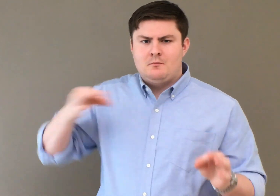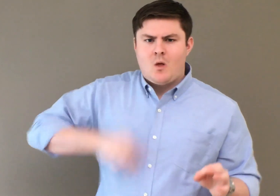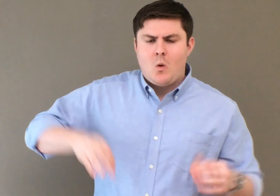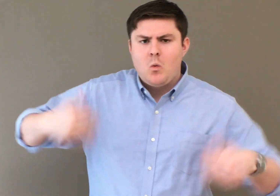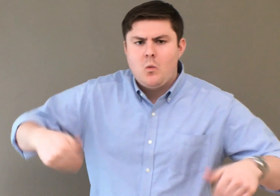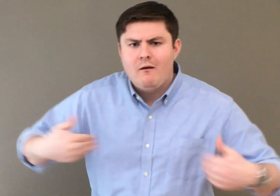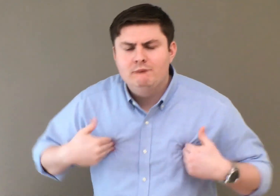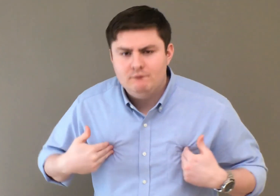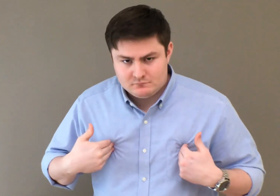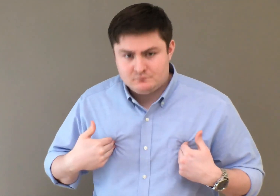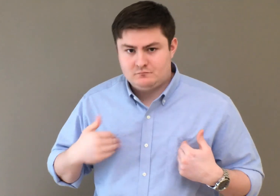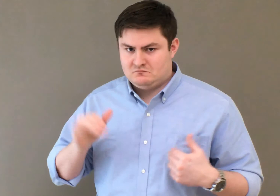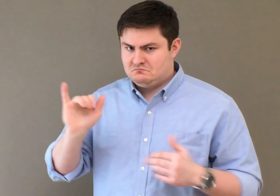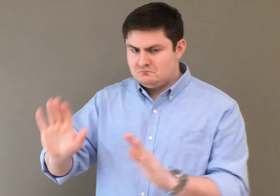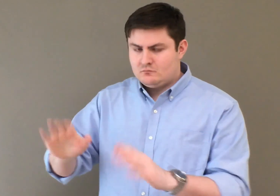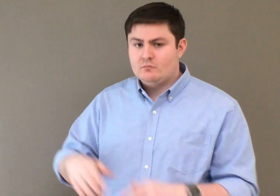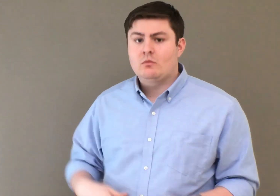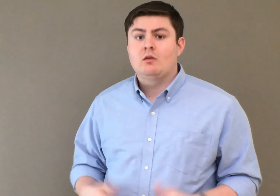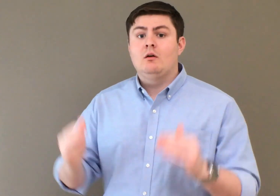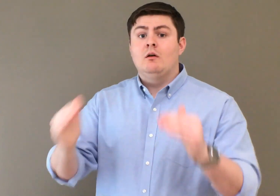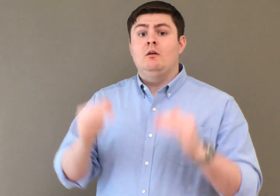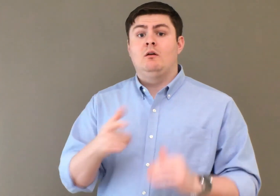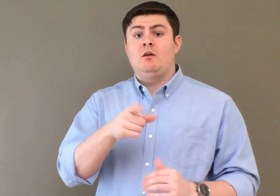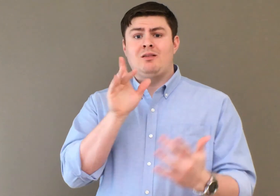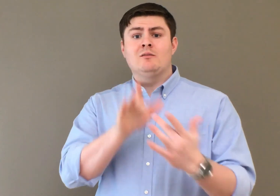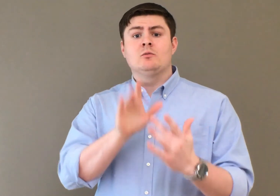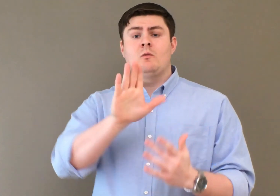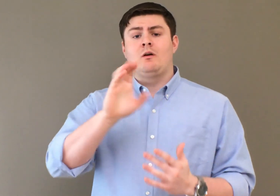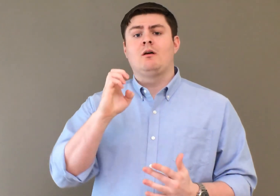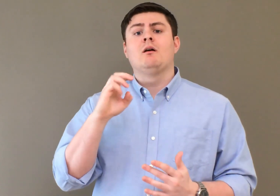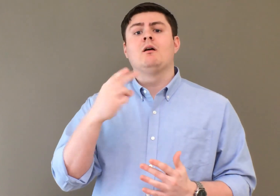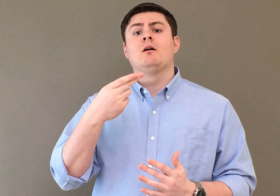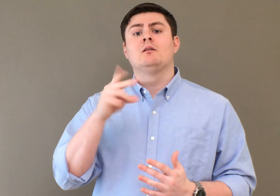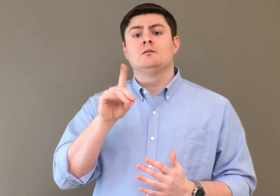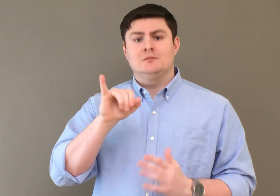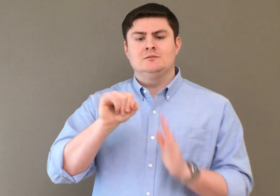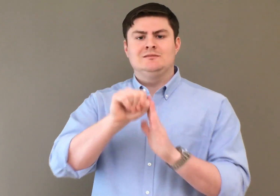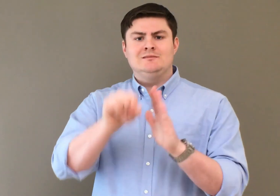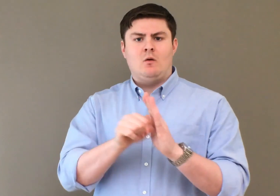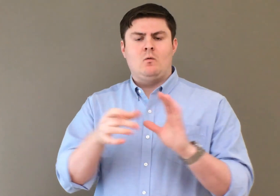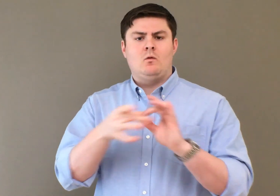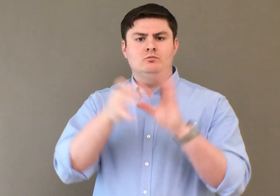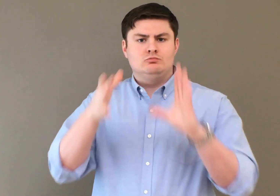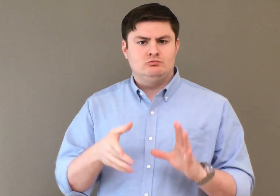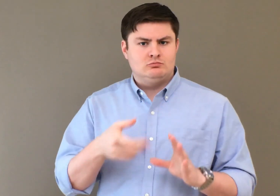expose them to language acquisition research. You can also contact your EHDI state coordinator